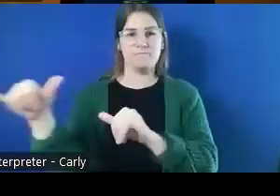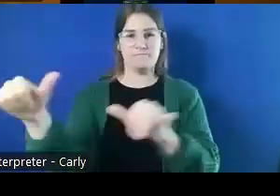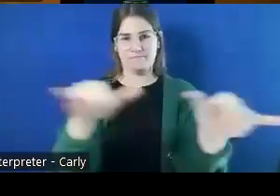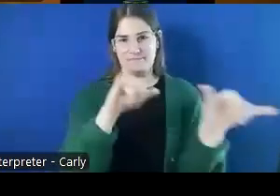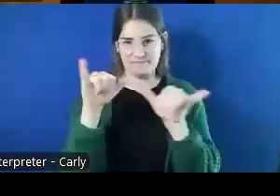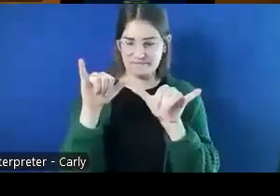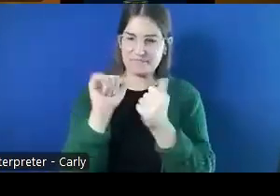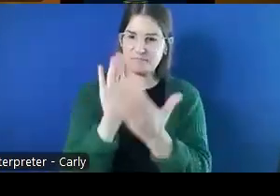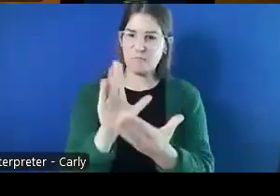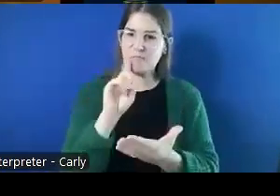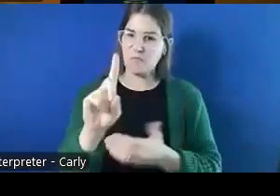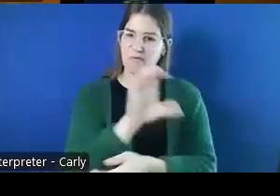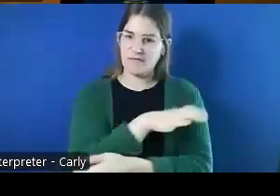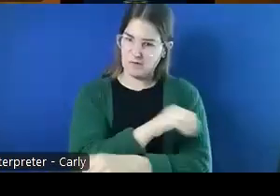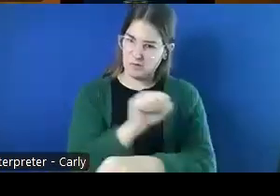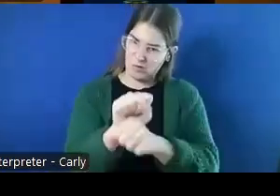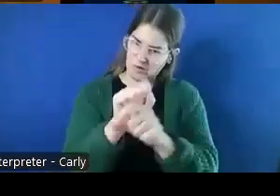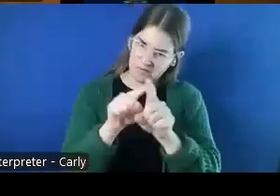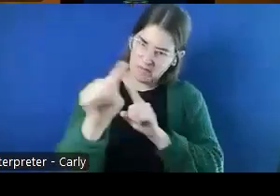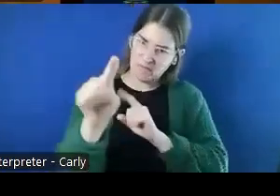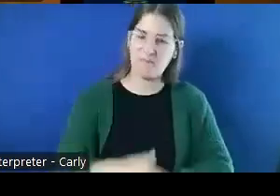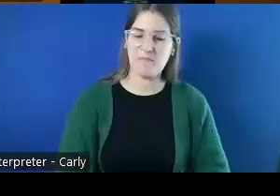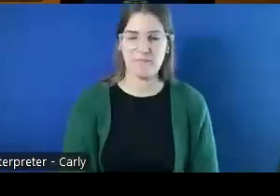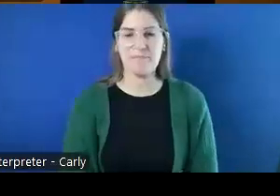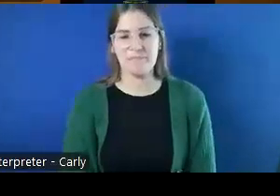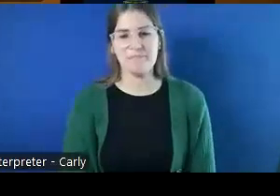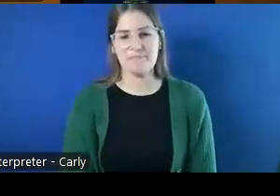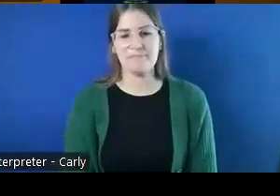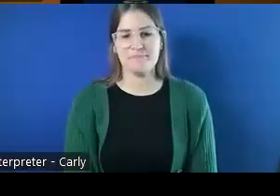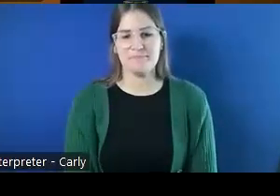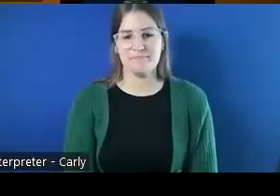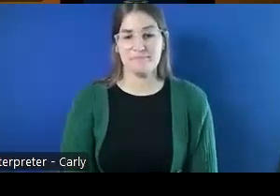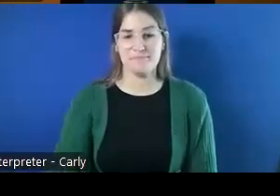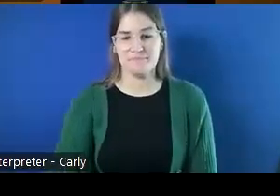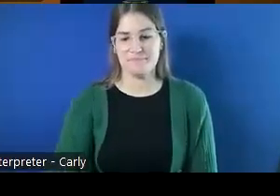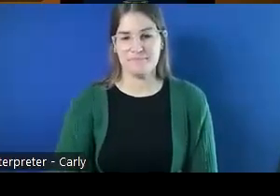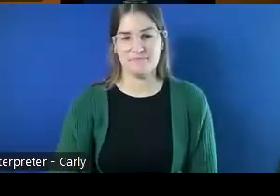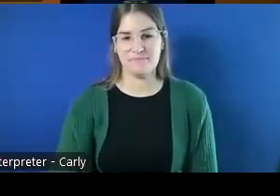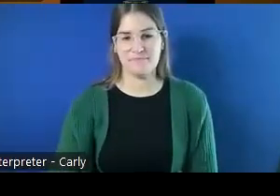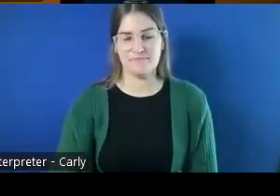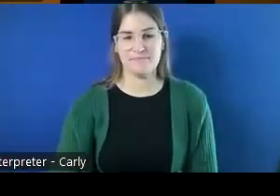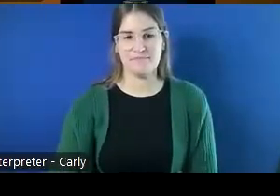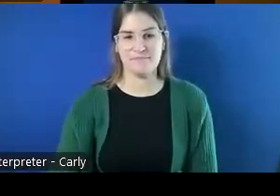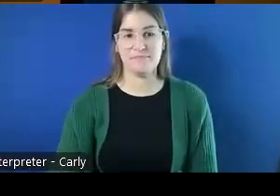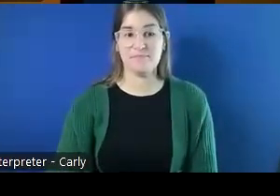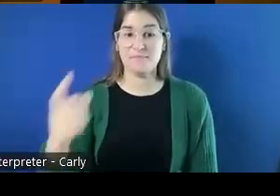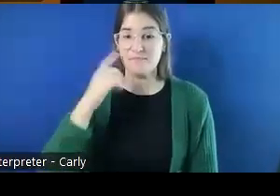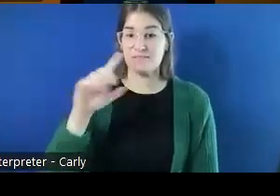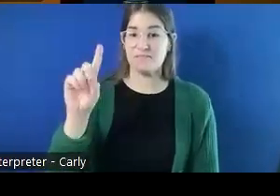practice and then another interesting point when it comes to dietic interventions is there